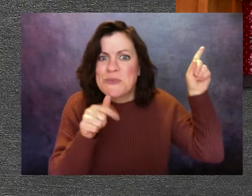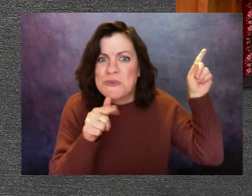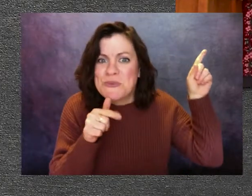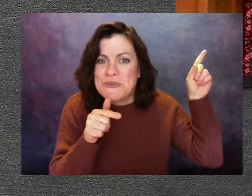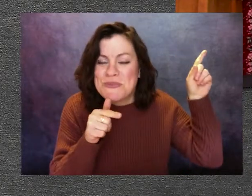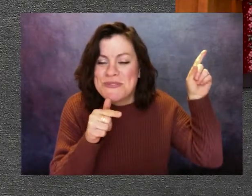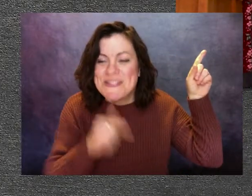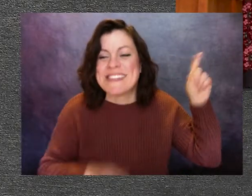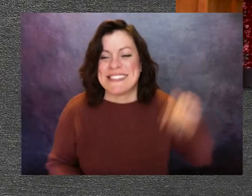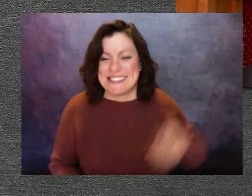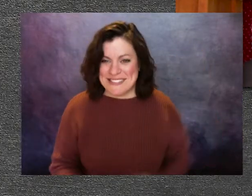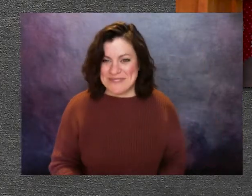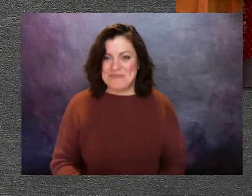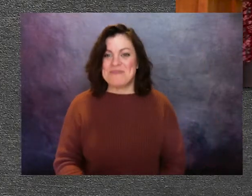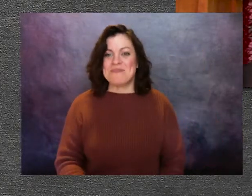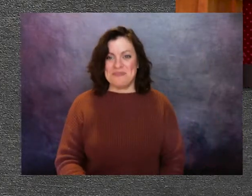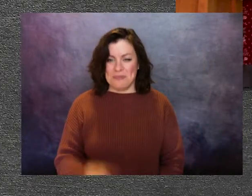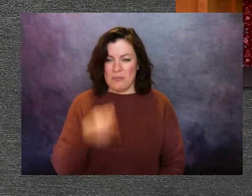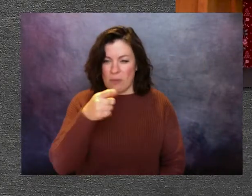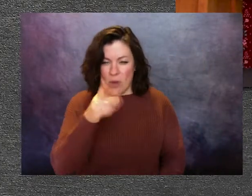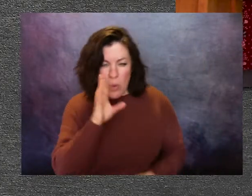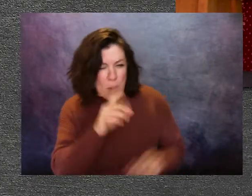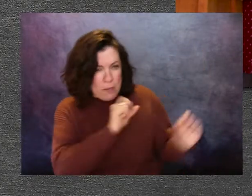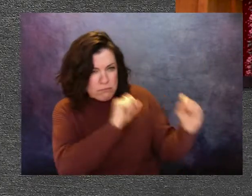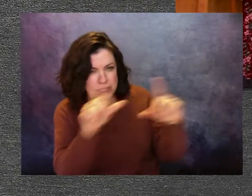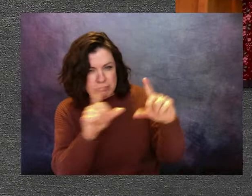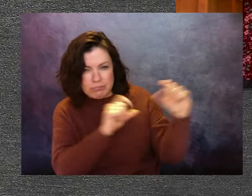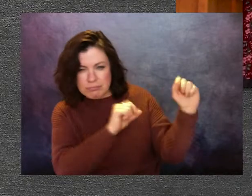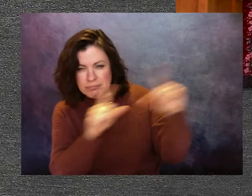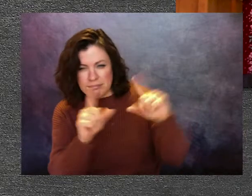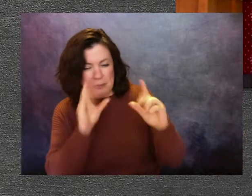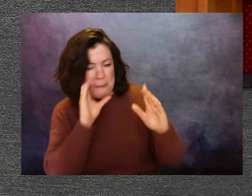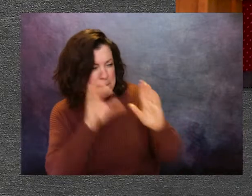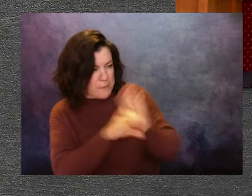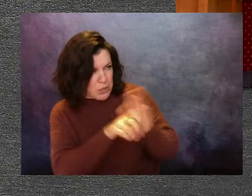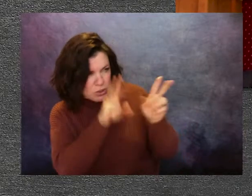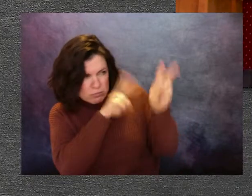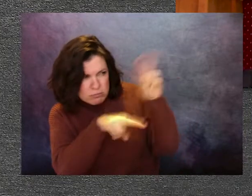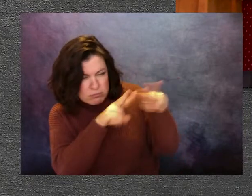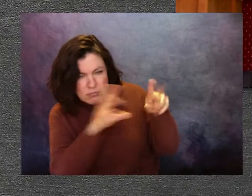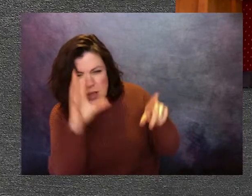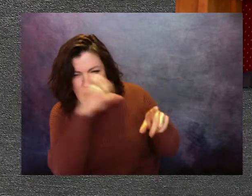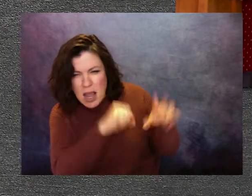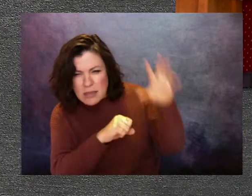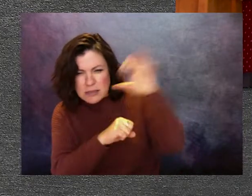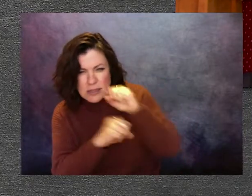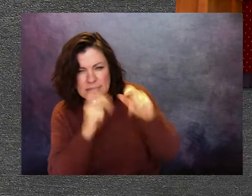So we are gonna try to figure out who is the community helper, but I'm only gonna give you